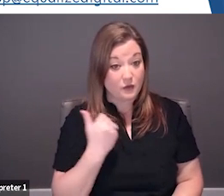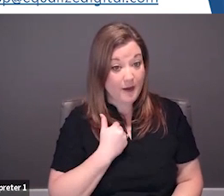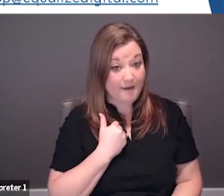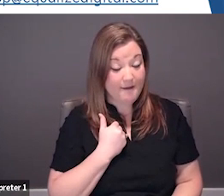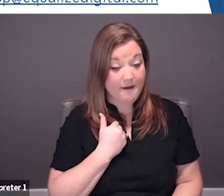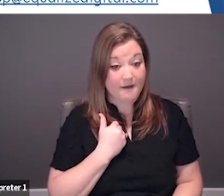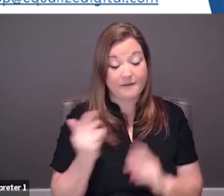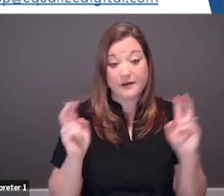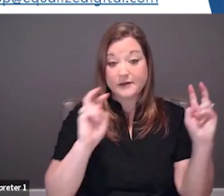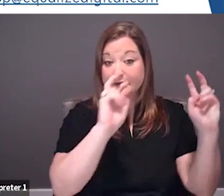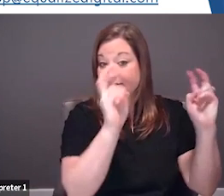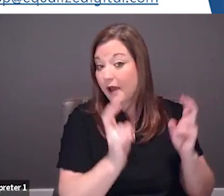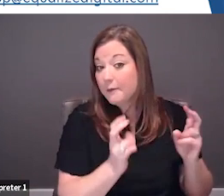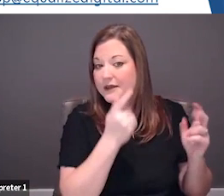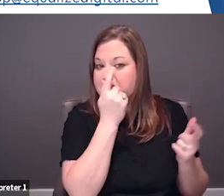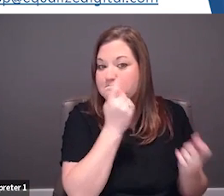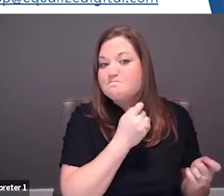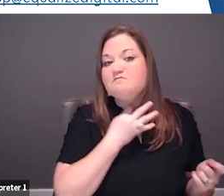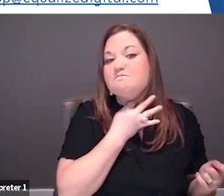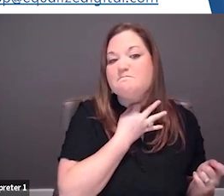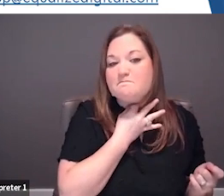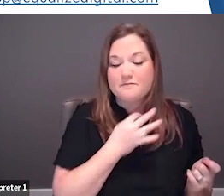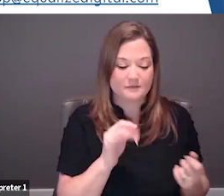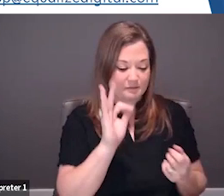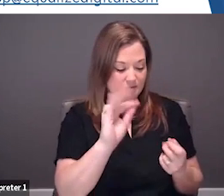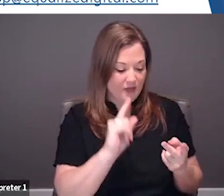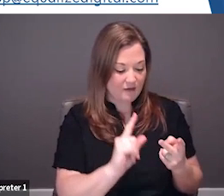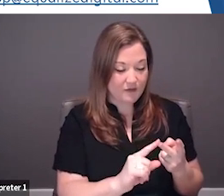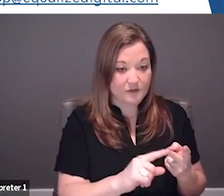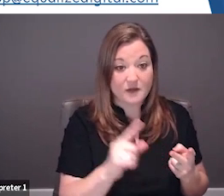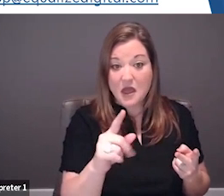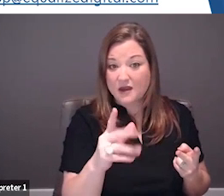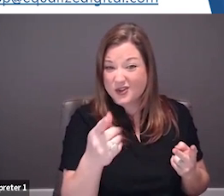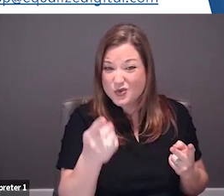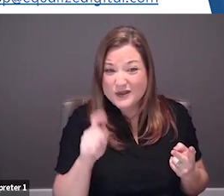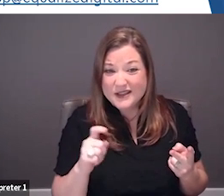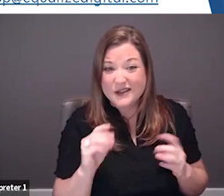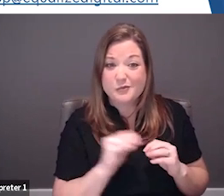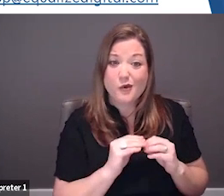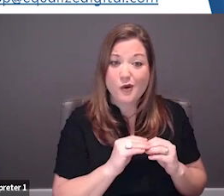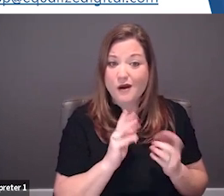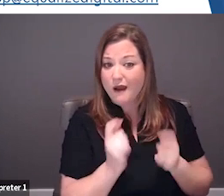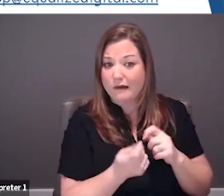topics that you're interested in learning about, if there's any additional accommodations that you would like us to make to make